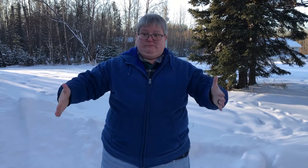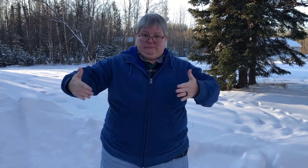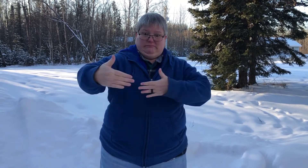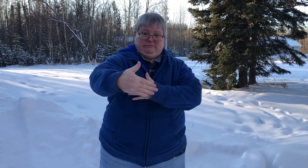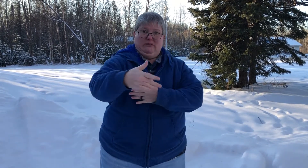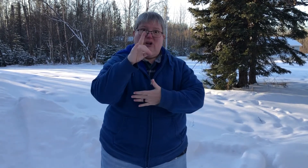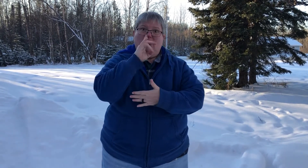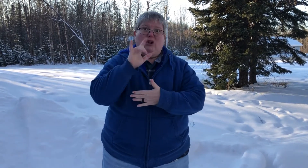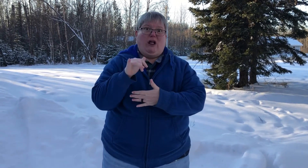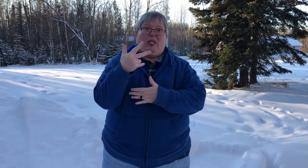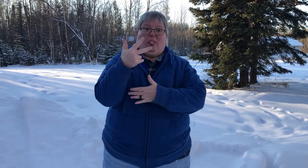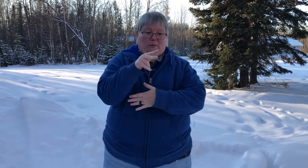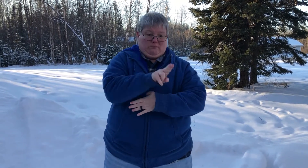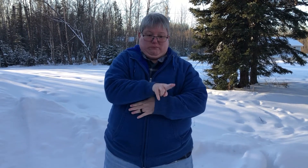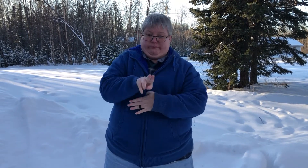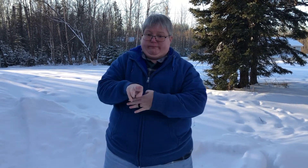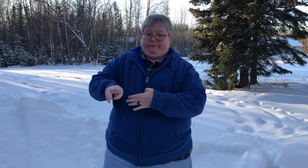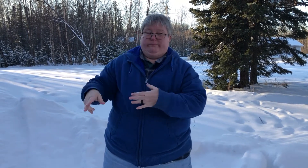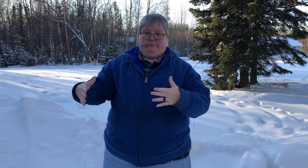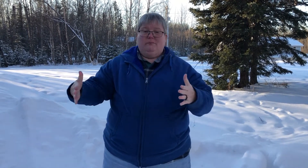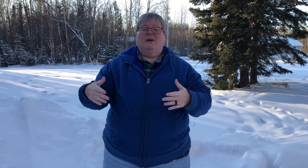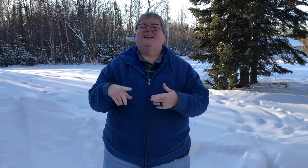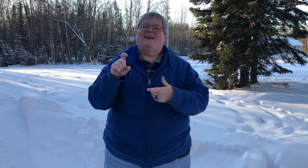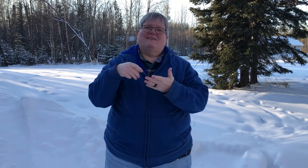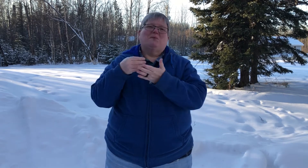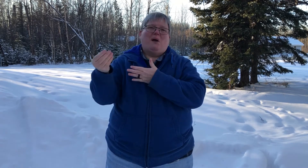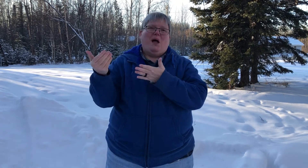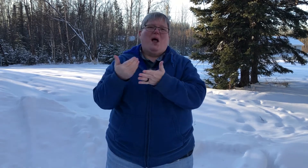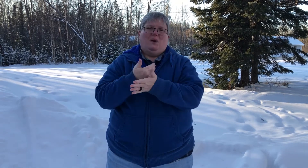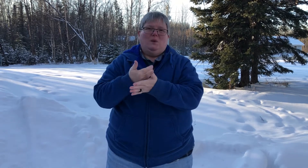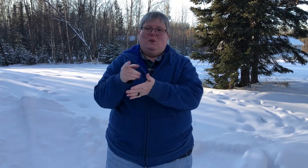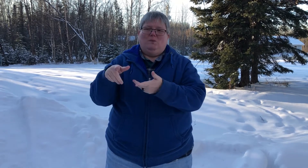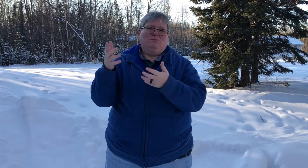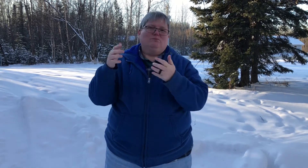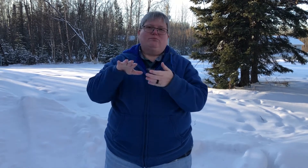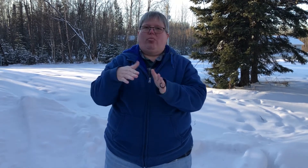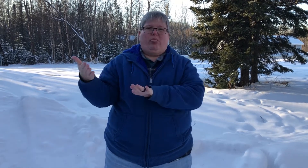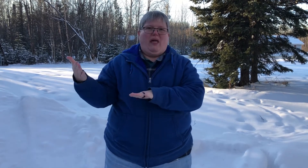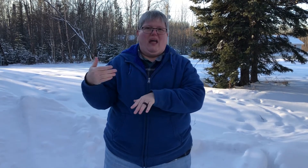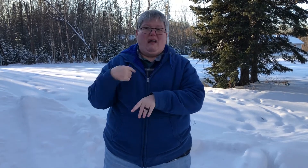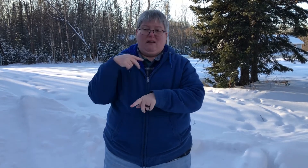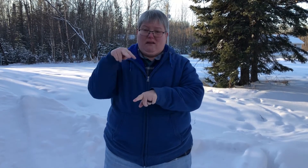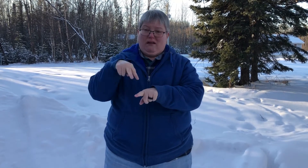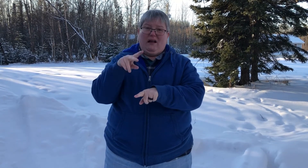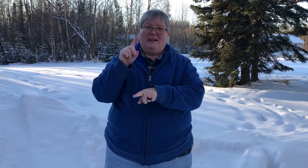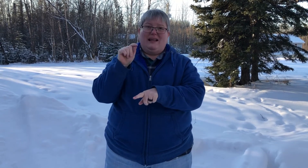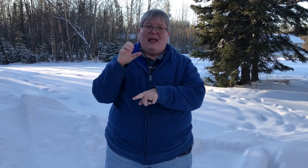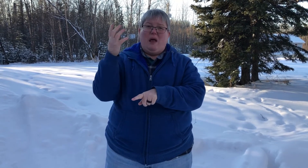It looks like maybe three across, but we had to buy a new one. It died and I looked at the